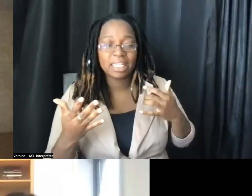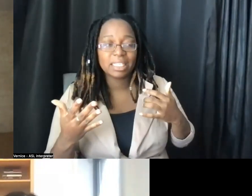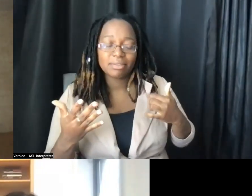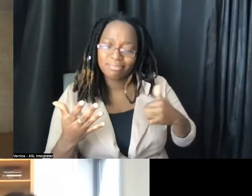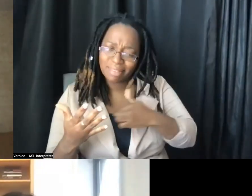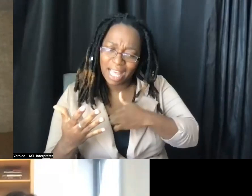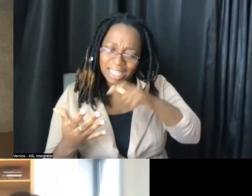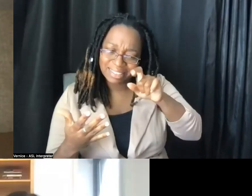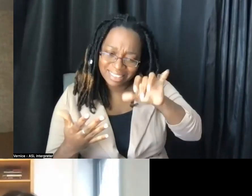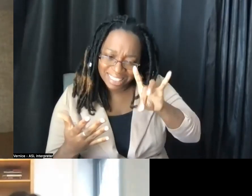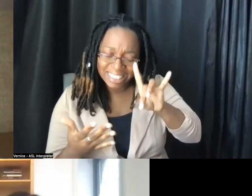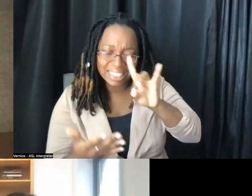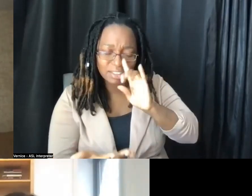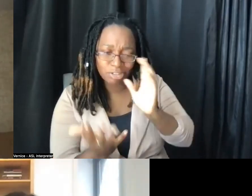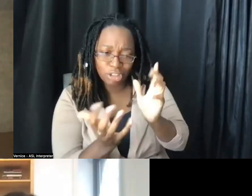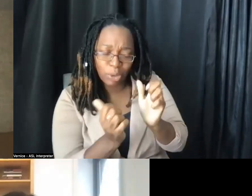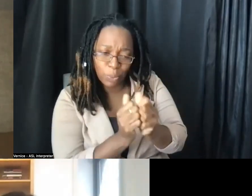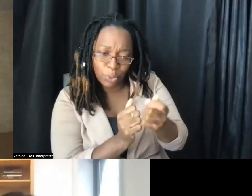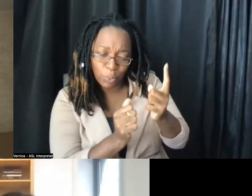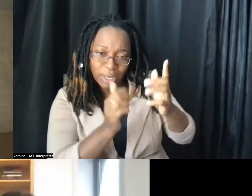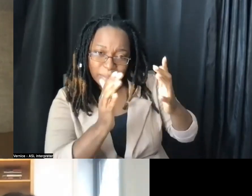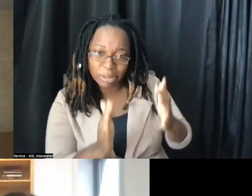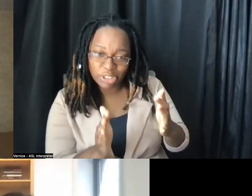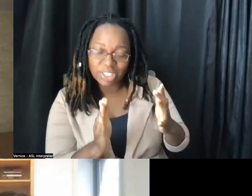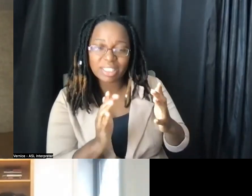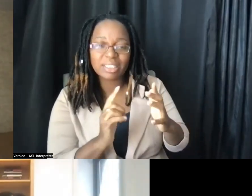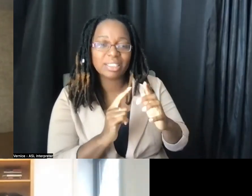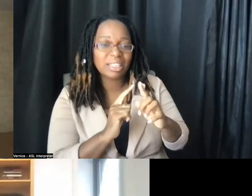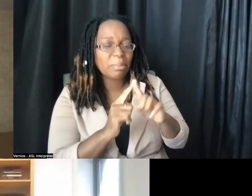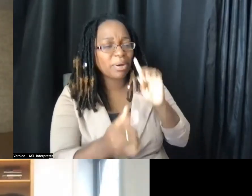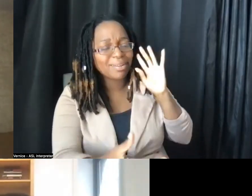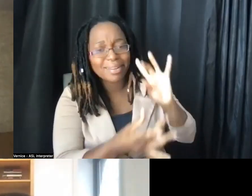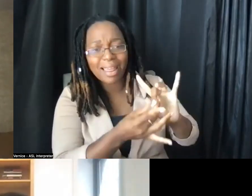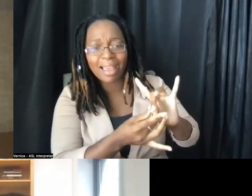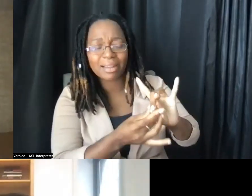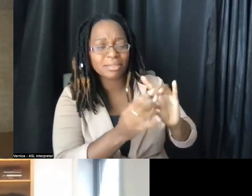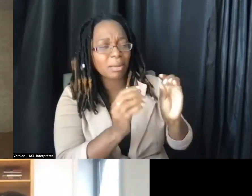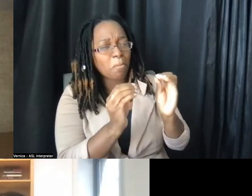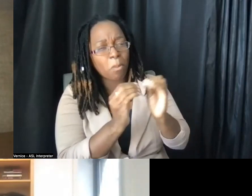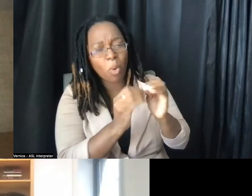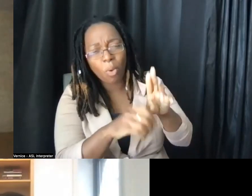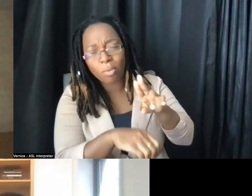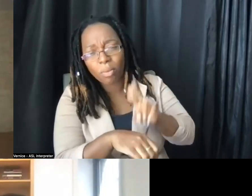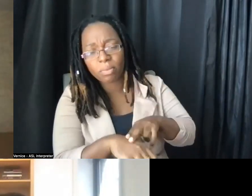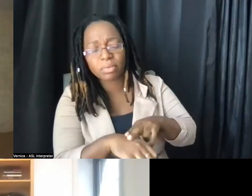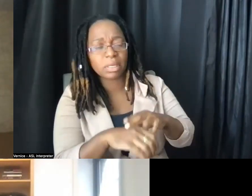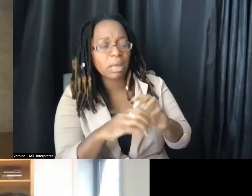I think what gives us most anxiety with networking is that feeling that we have to talk to one individual. But